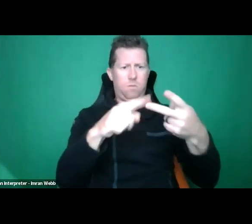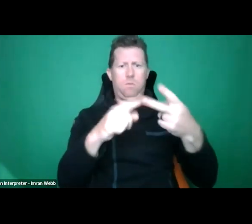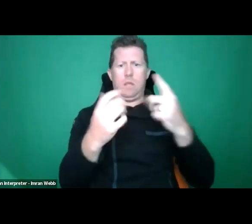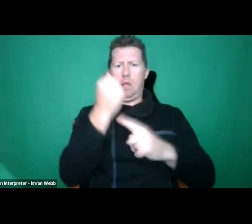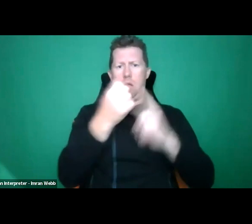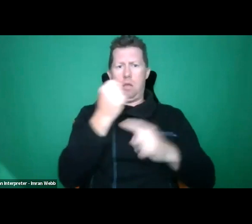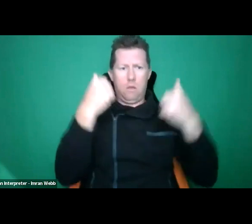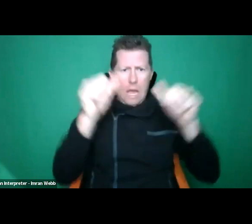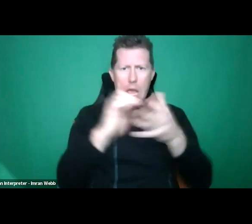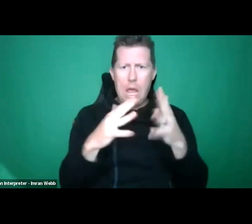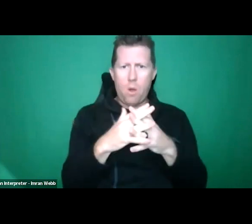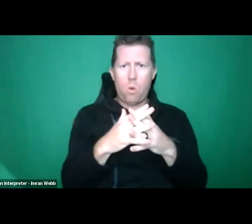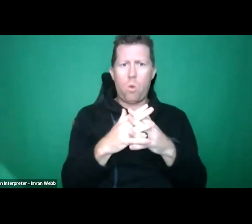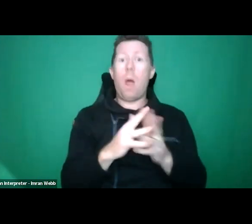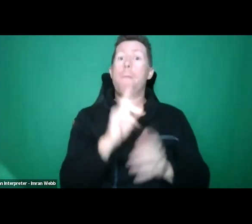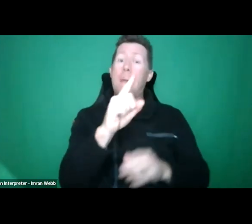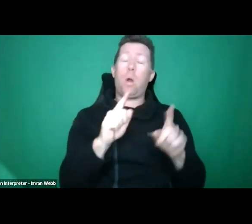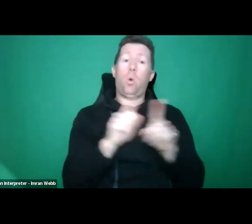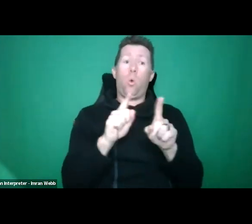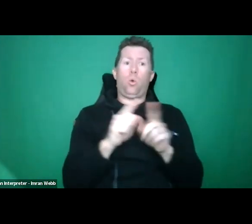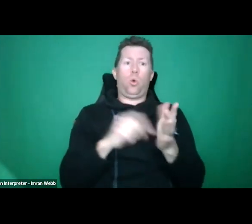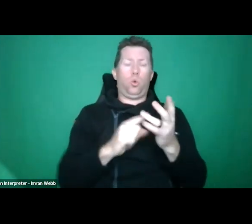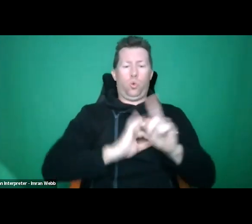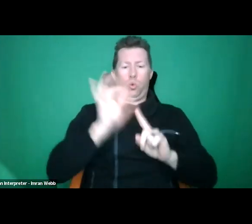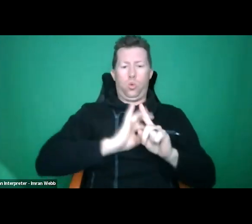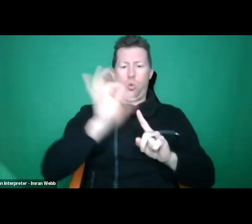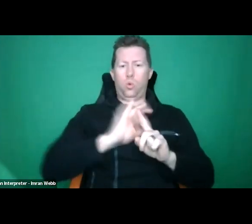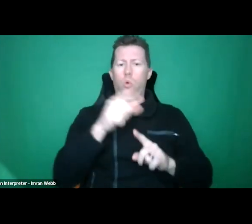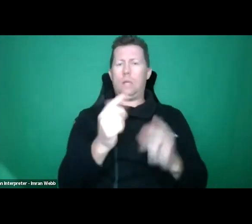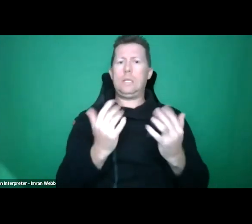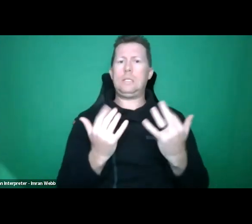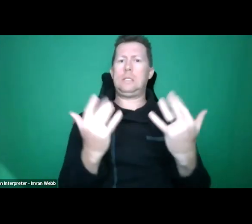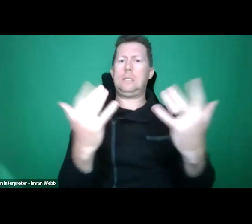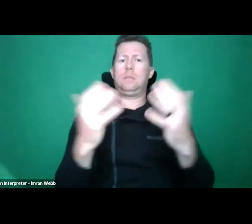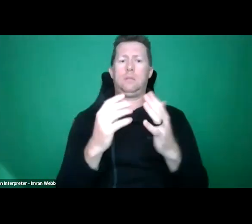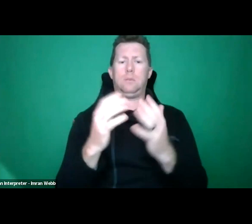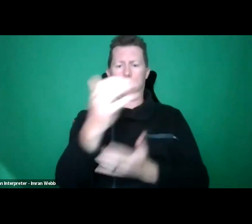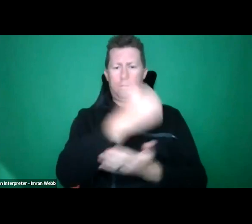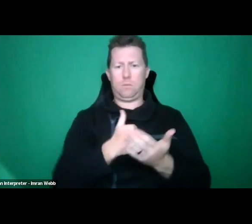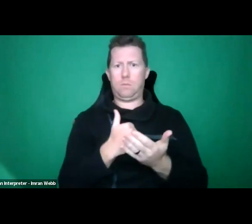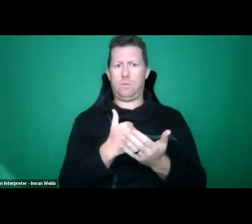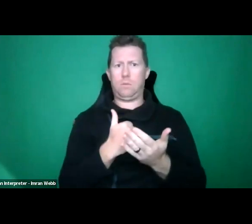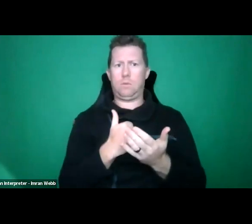but also a need to improve the data that we have in the community